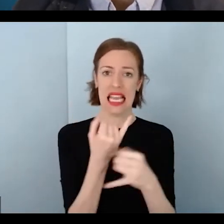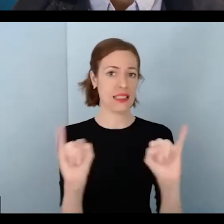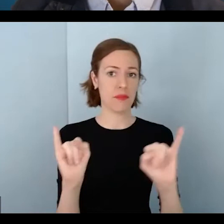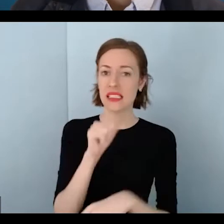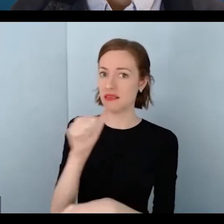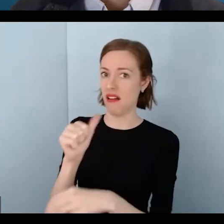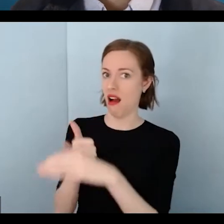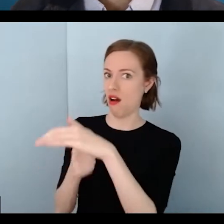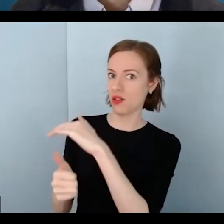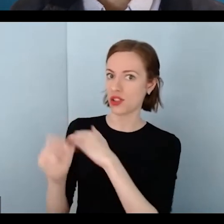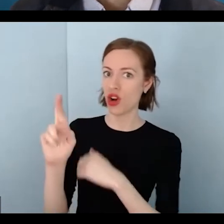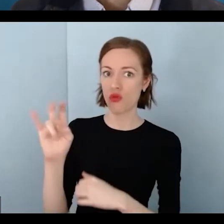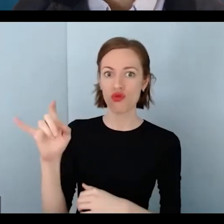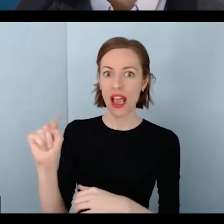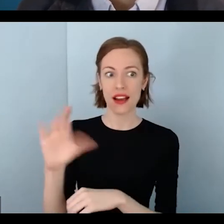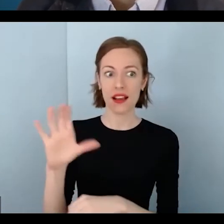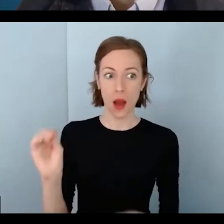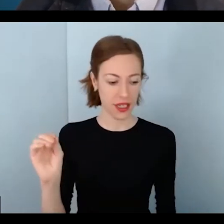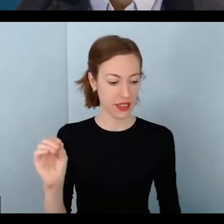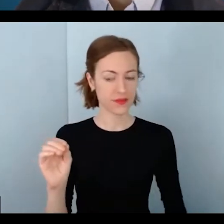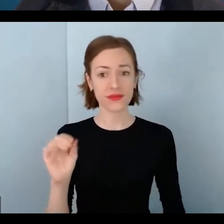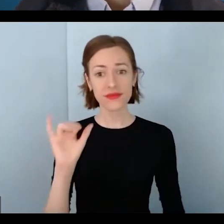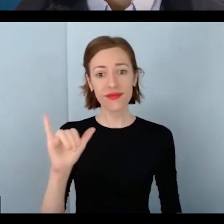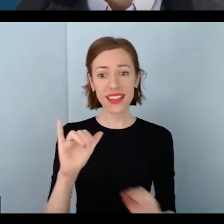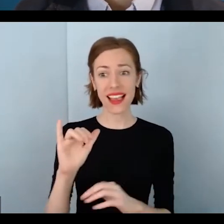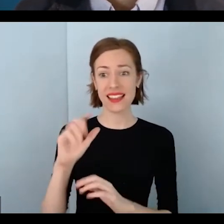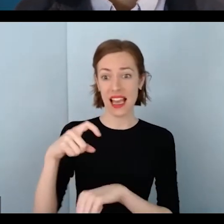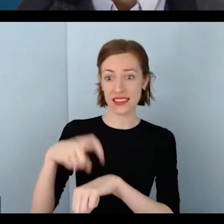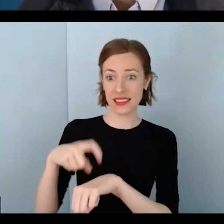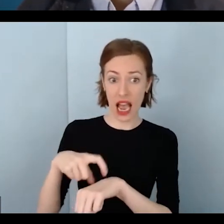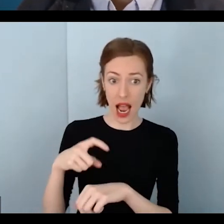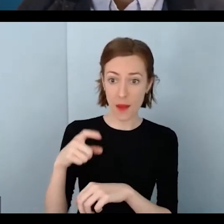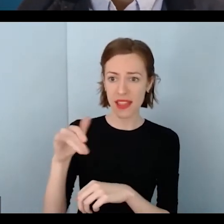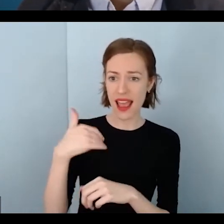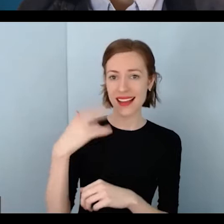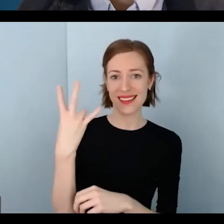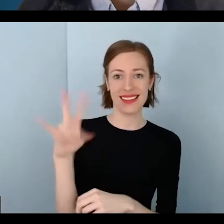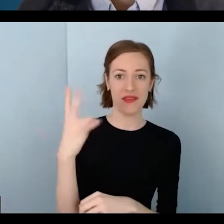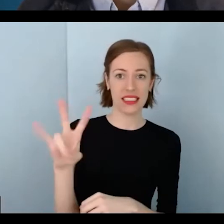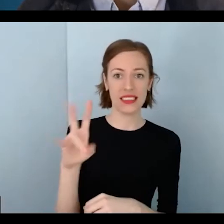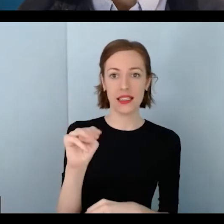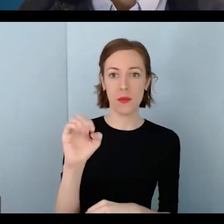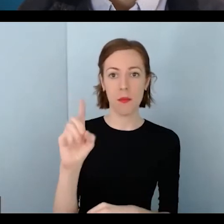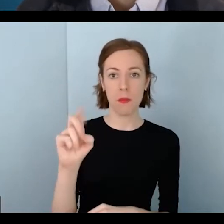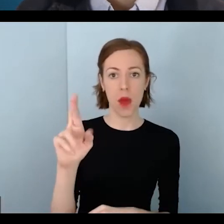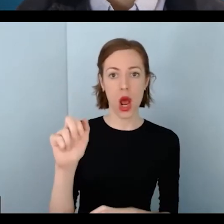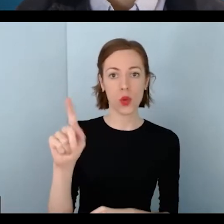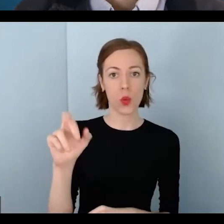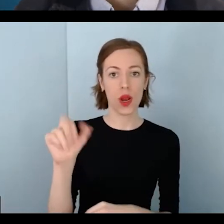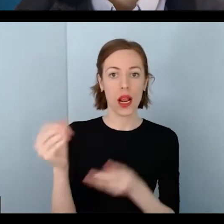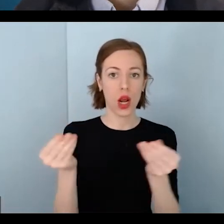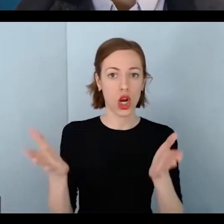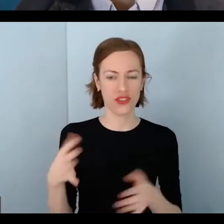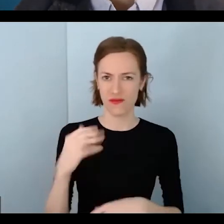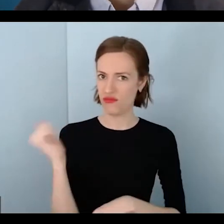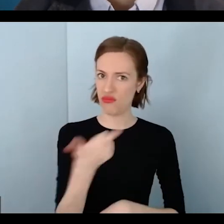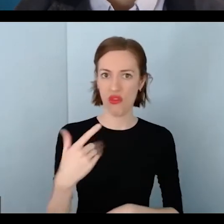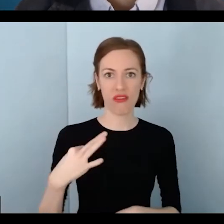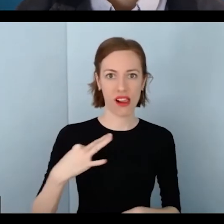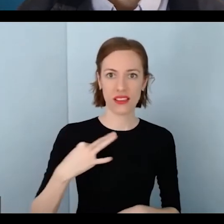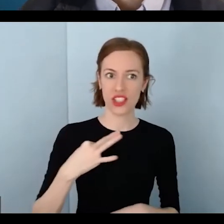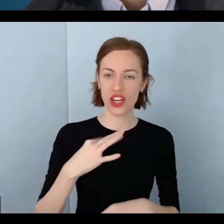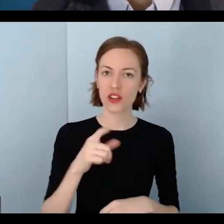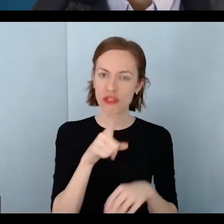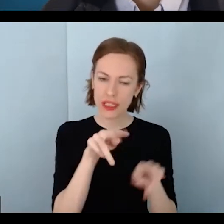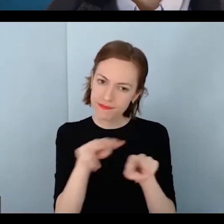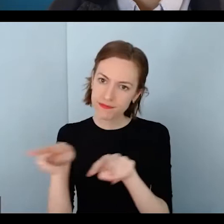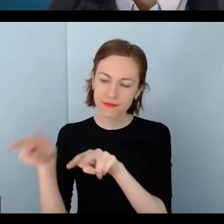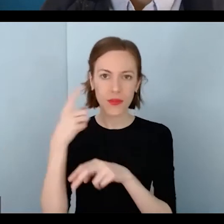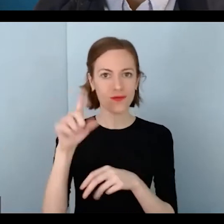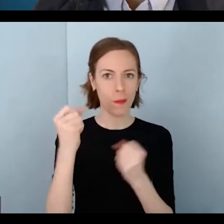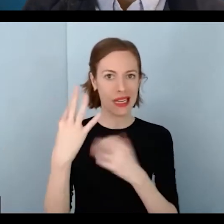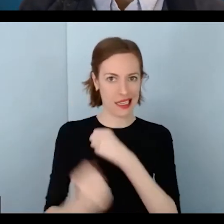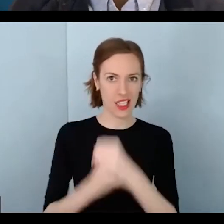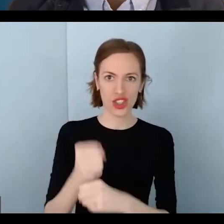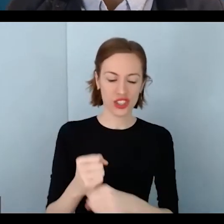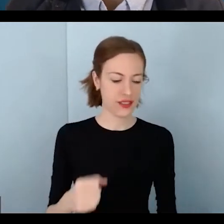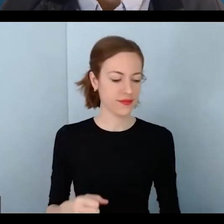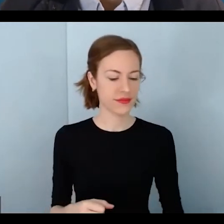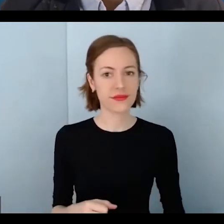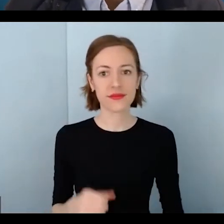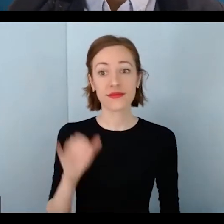At the time, their international team of over 70 volunteer moderators created their own policies and had carried out enforcement. For many years, and the community came to me with this policy problem.